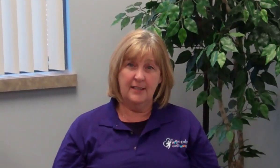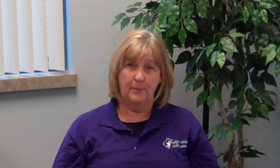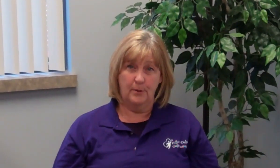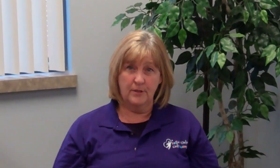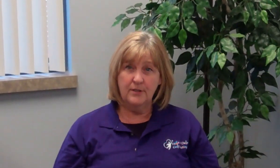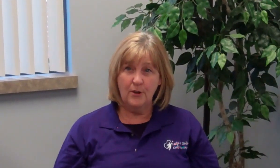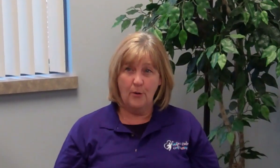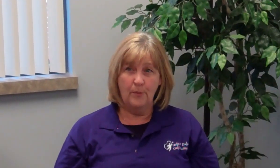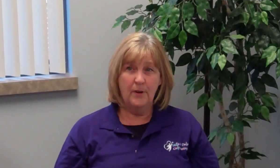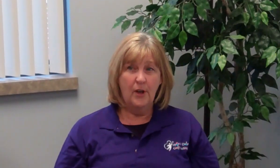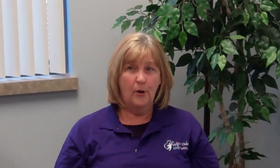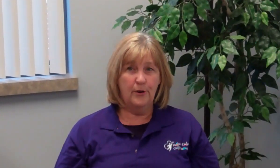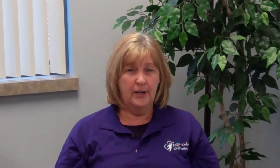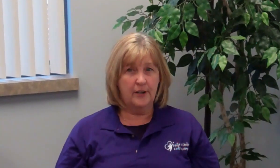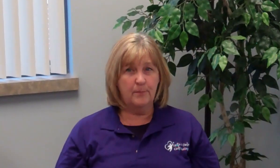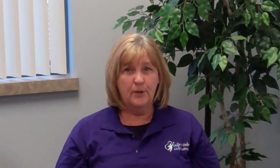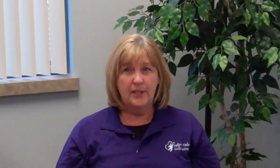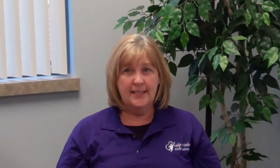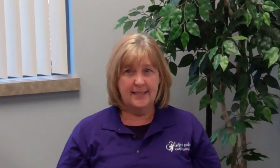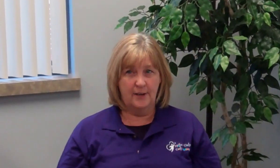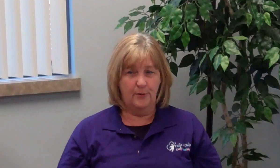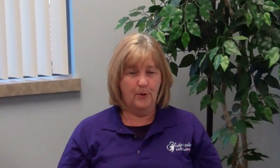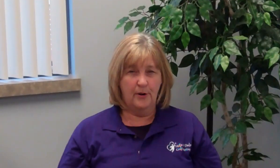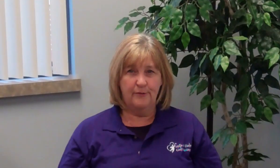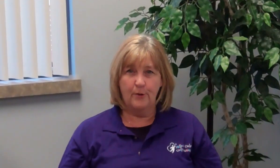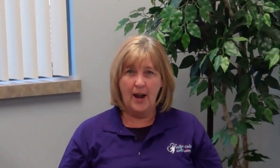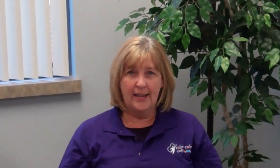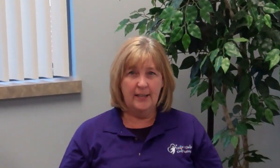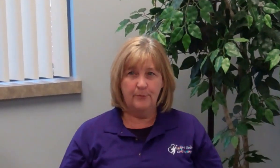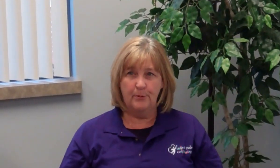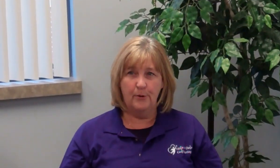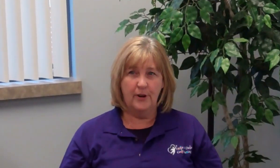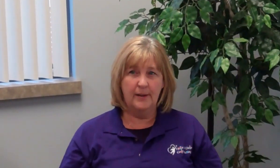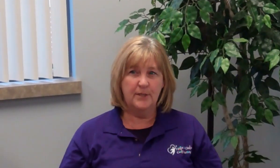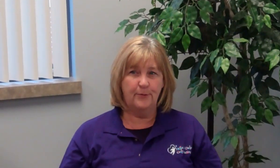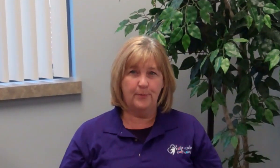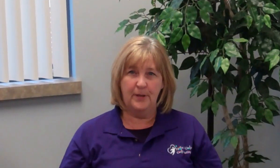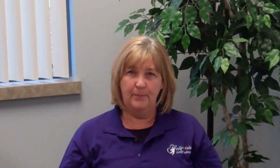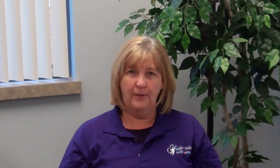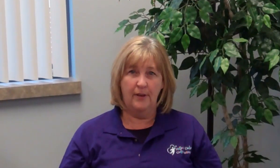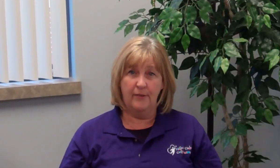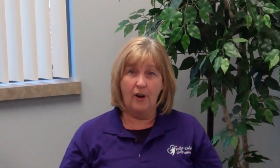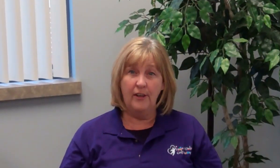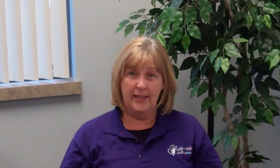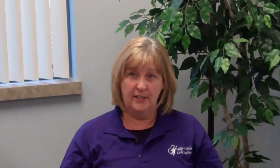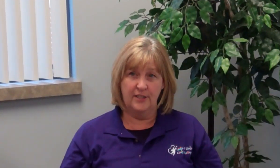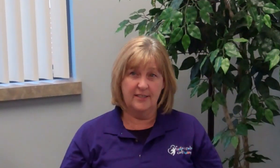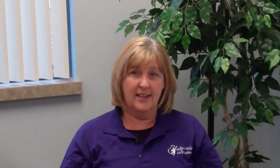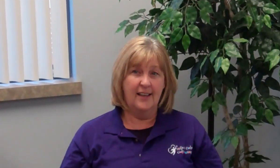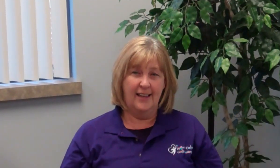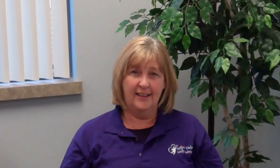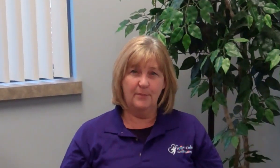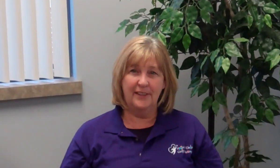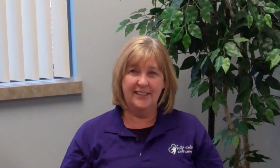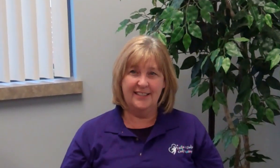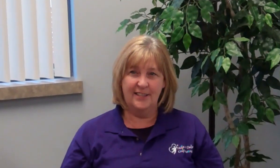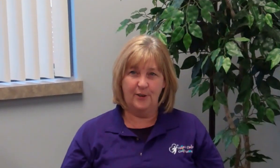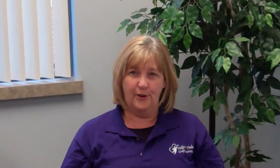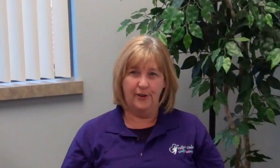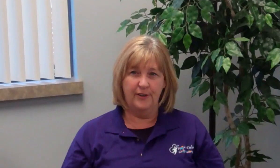in a person's home or in our community center where a variety of programs for people of all ages and abilities occur.